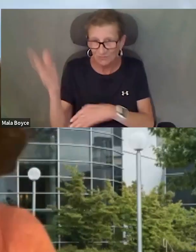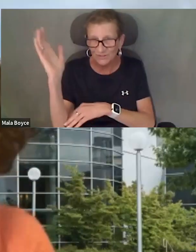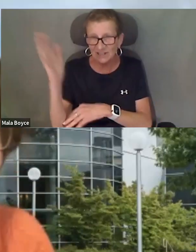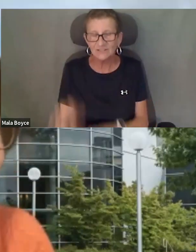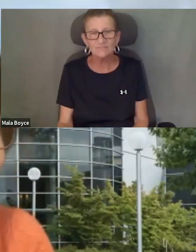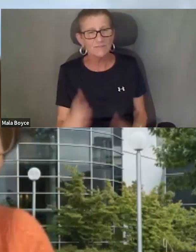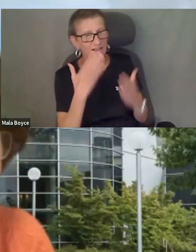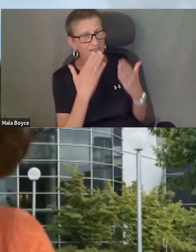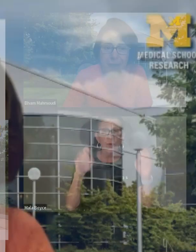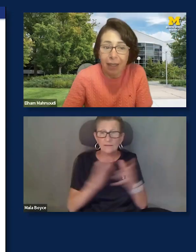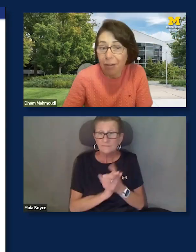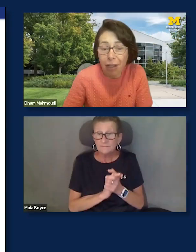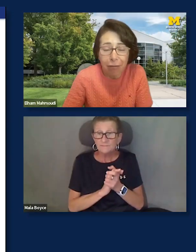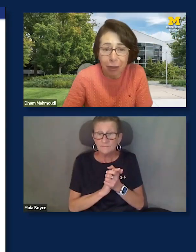Thank you, Robyn.